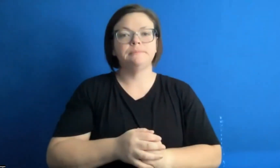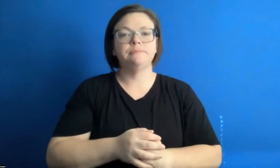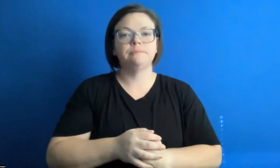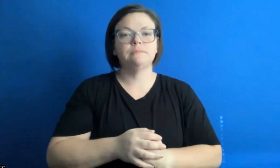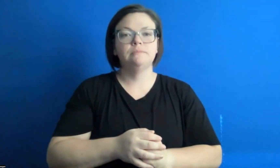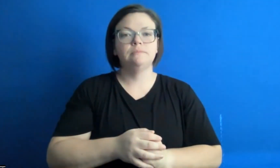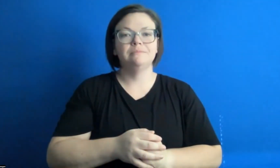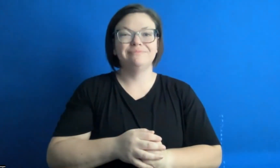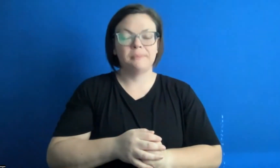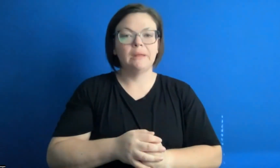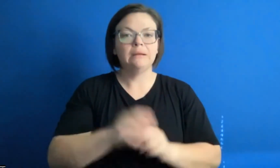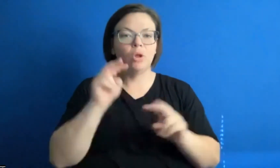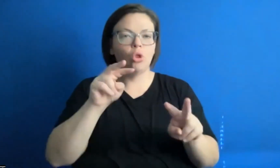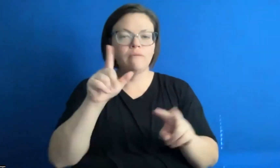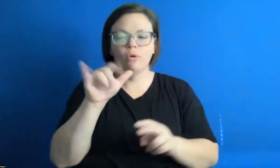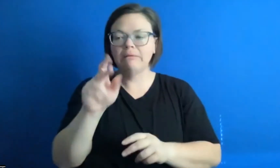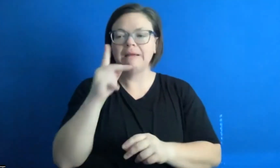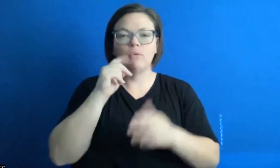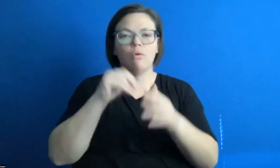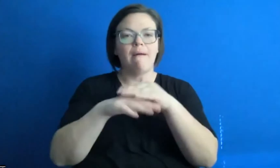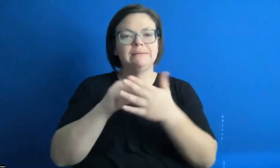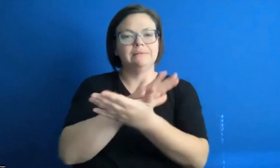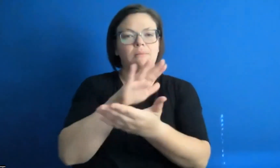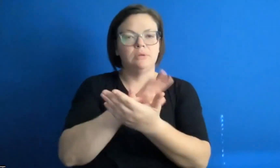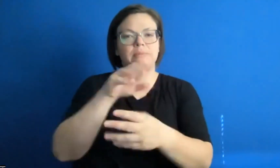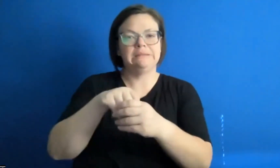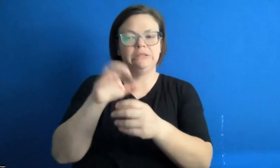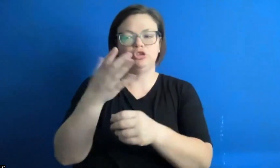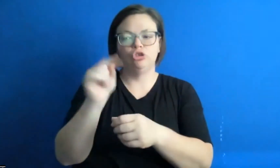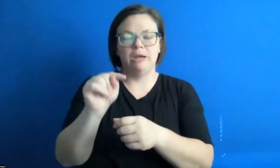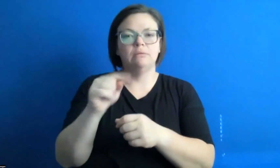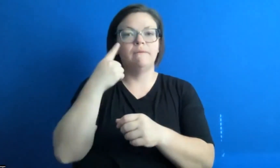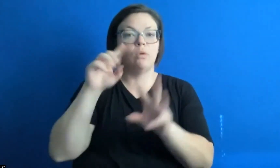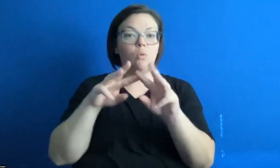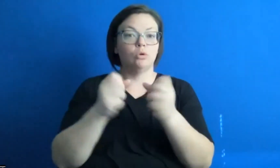and look for links to access copies in the chat for workshops. We will be sending out